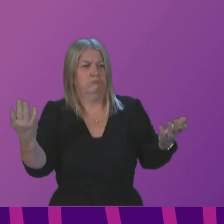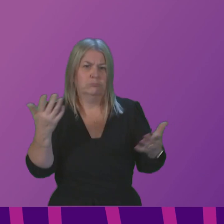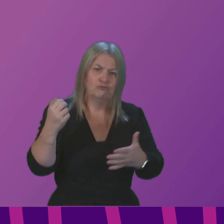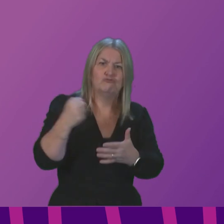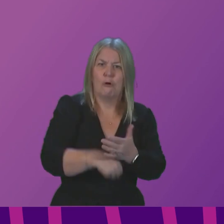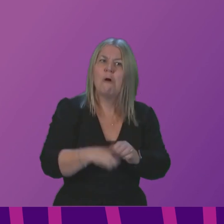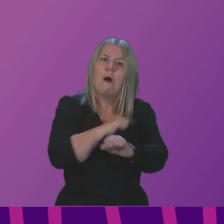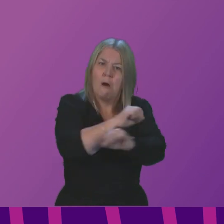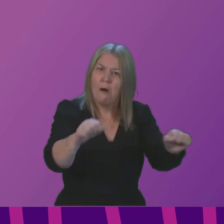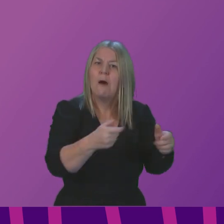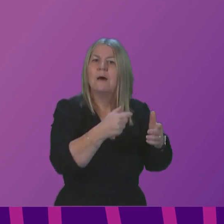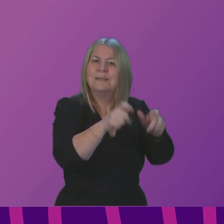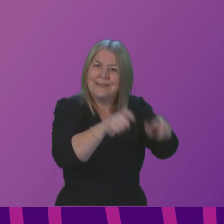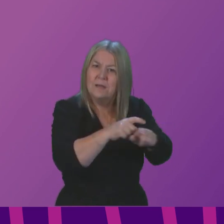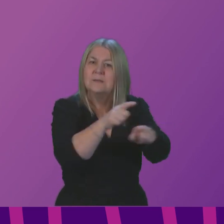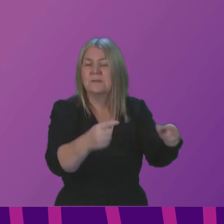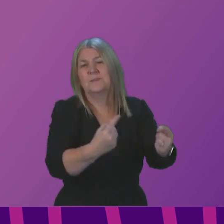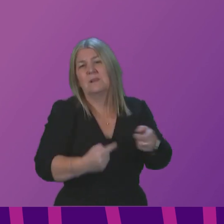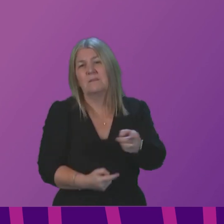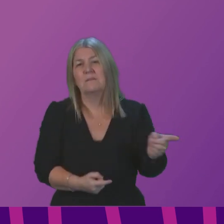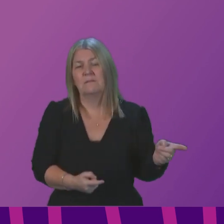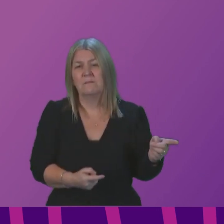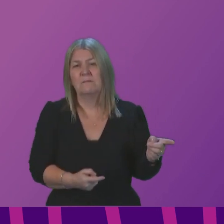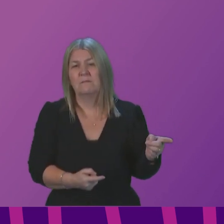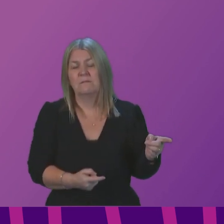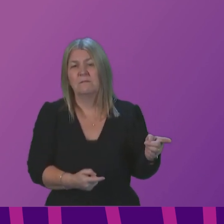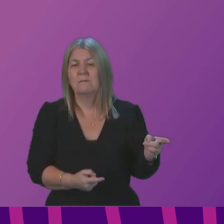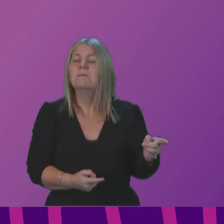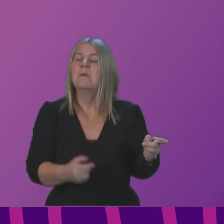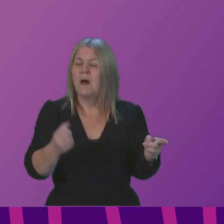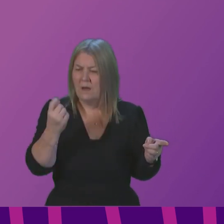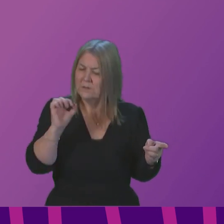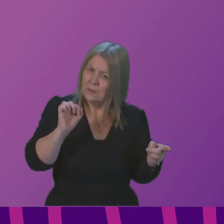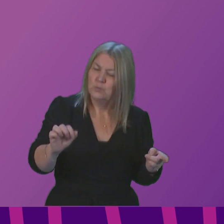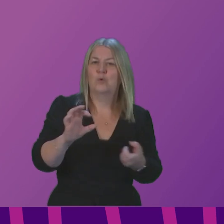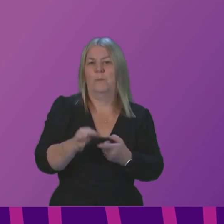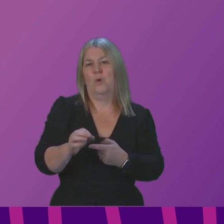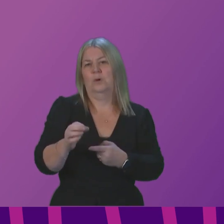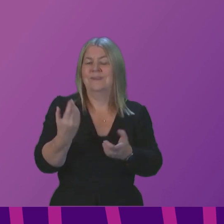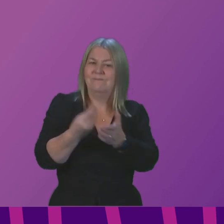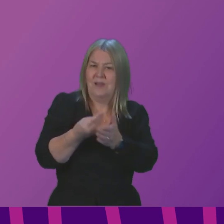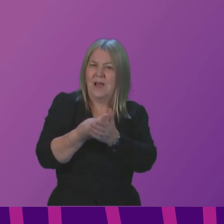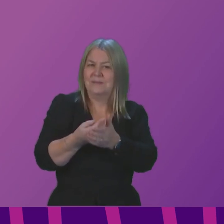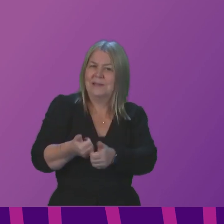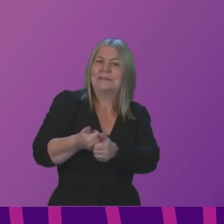any way. I take his points about financial assistance, although I would say that helping